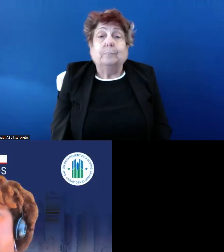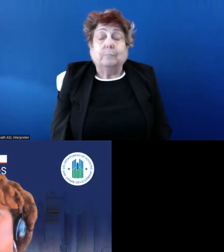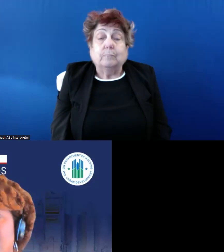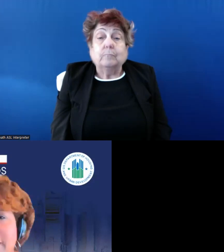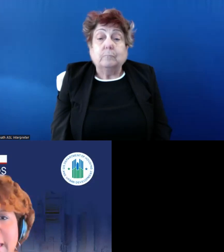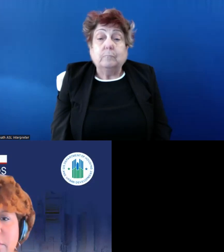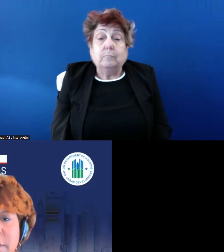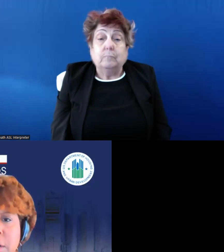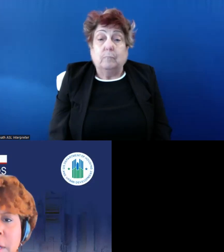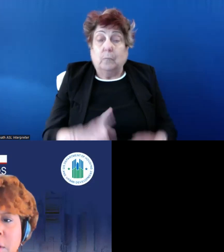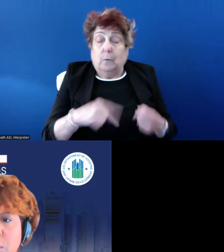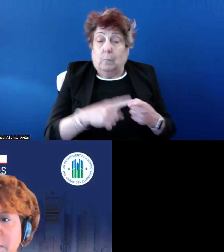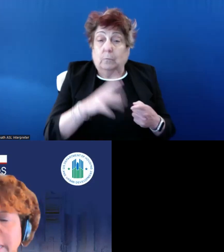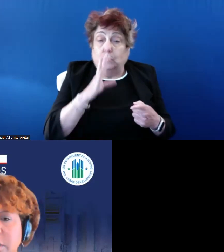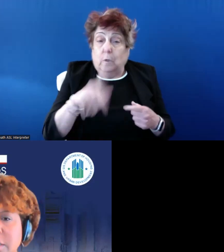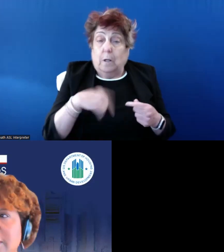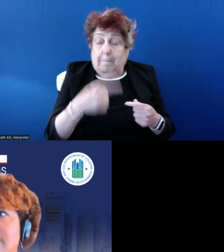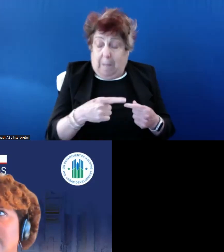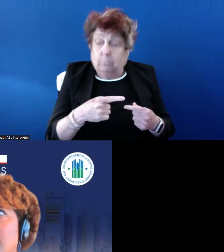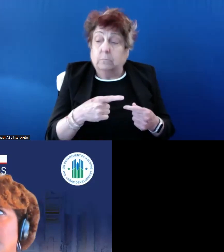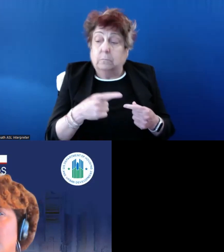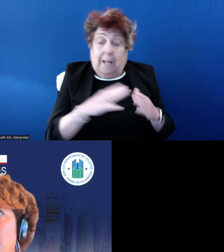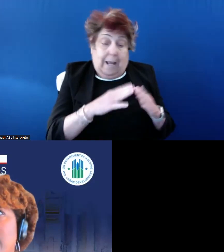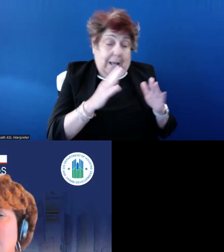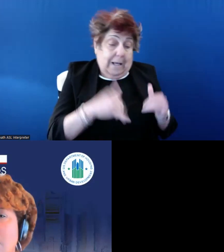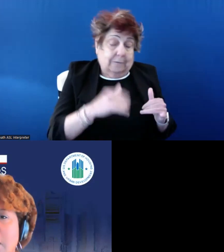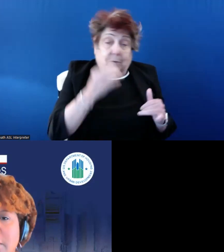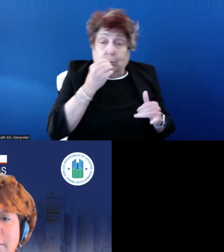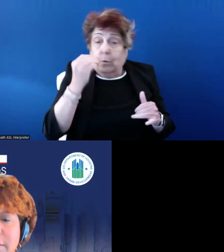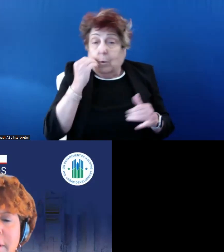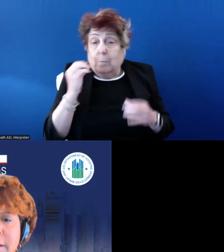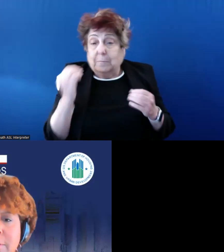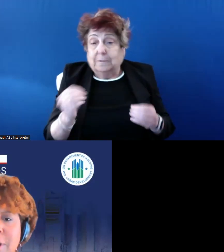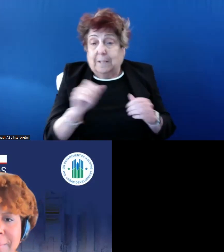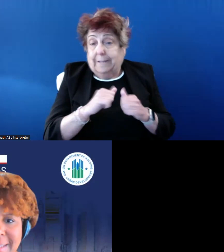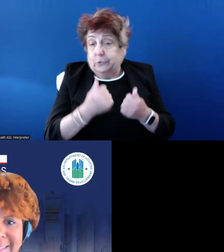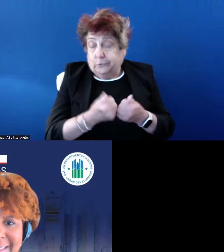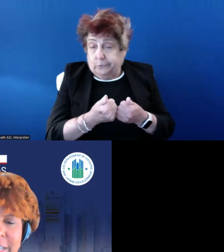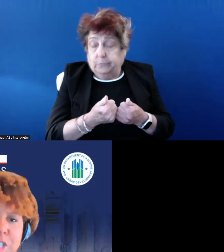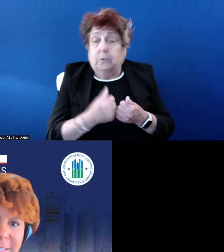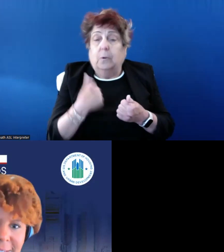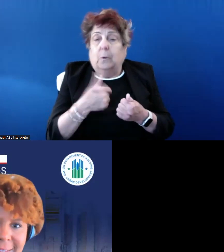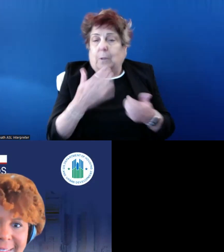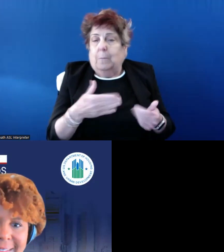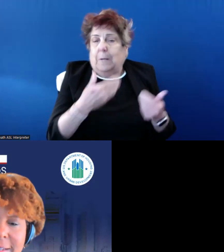talk about housing and homeless agencies, we are recommending, suggesting,